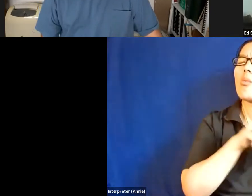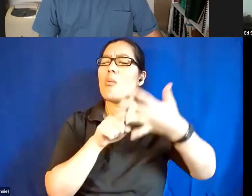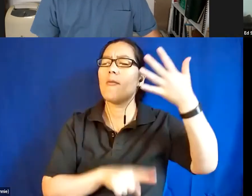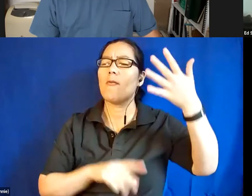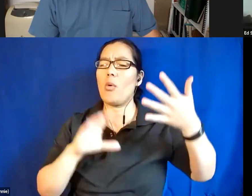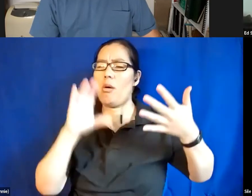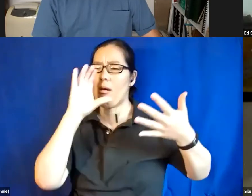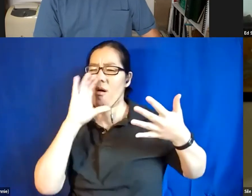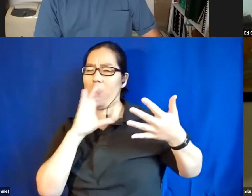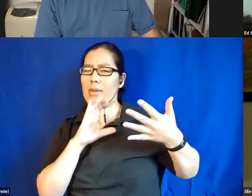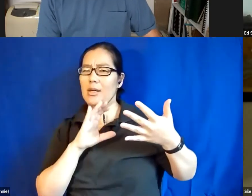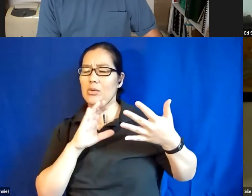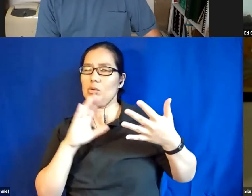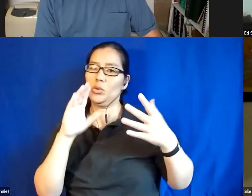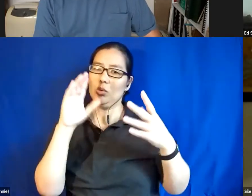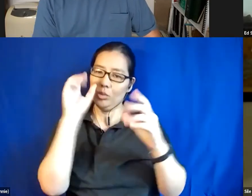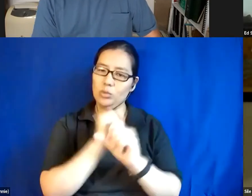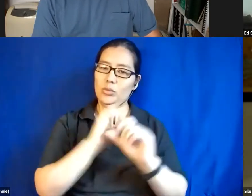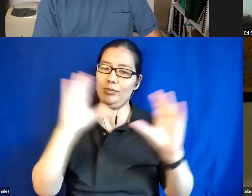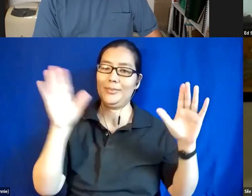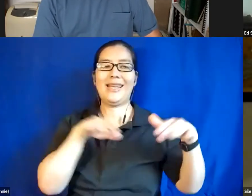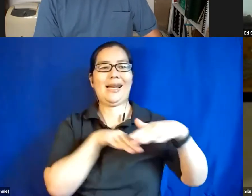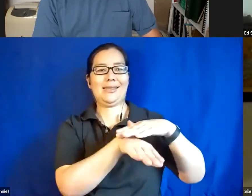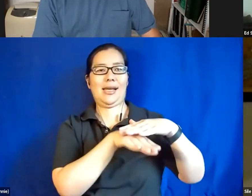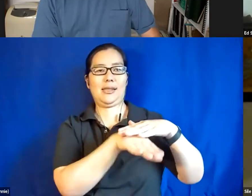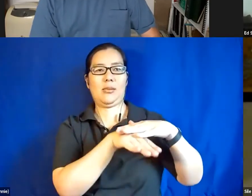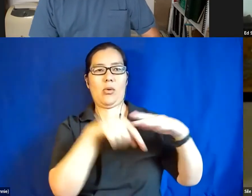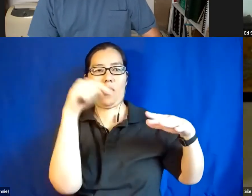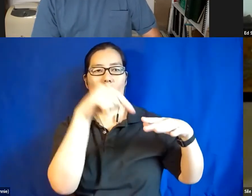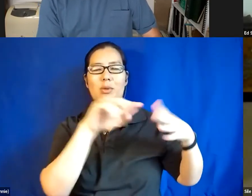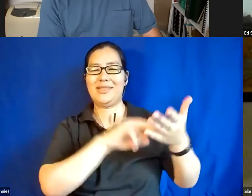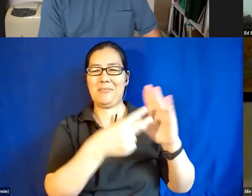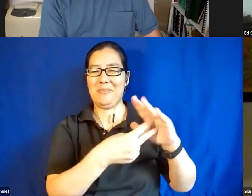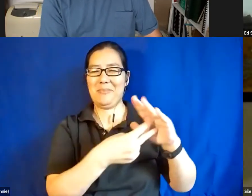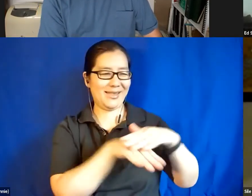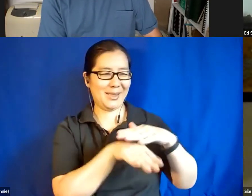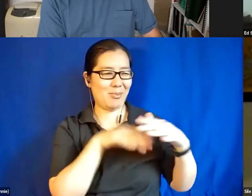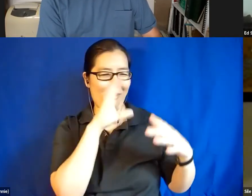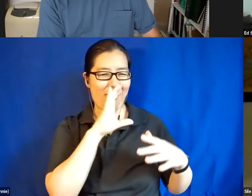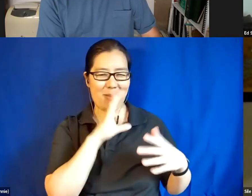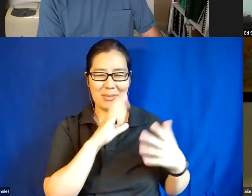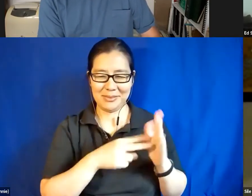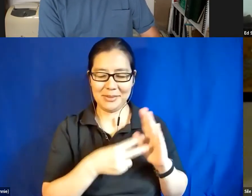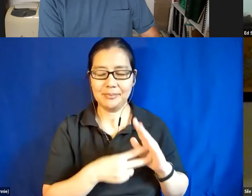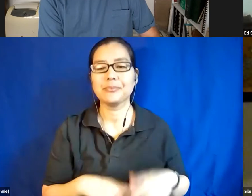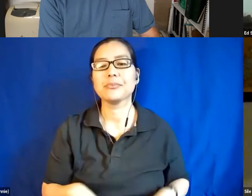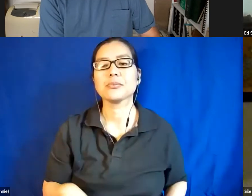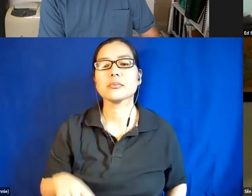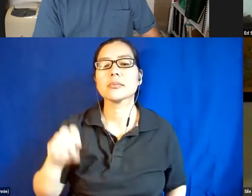accessible? What do we mean when we say accessible comic? Sile O'Modhrain: I was thinking about this